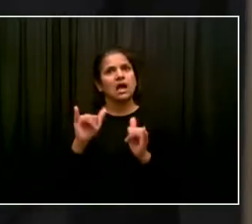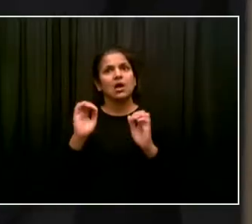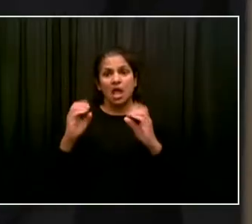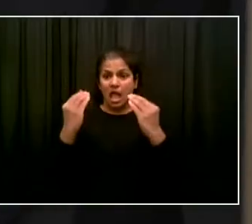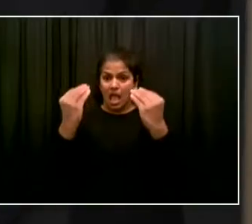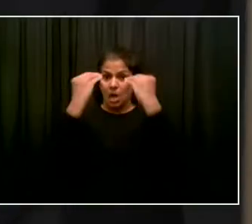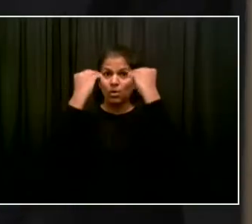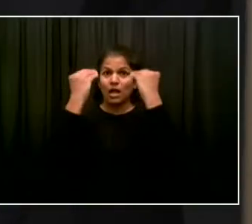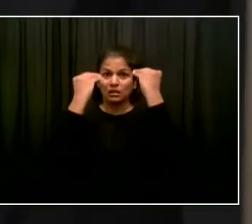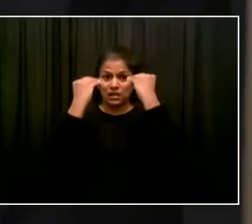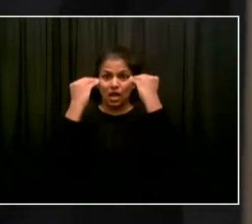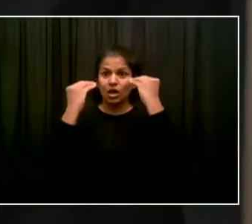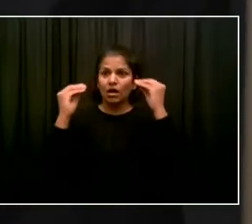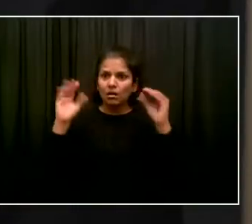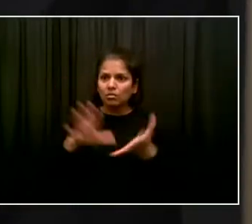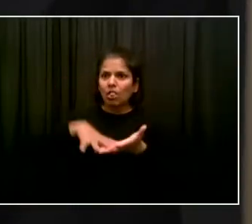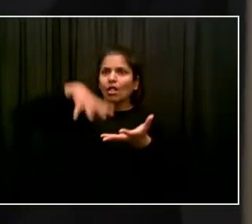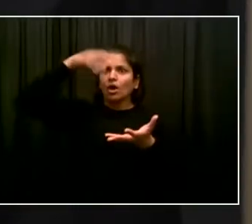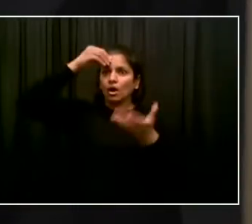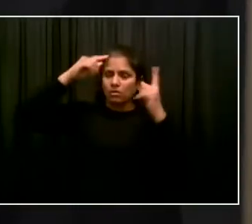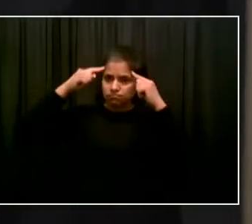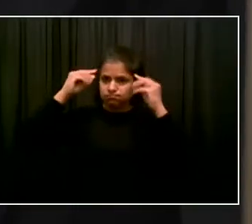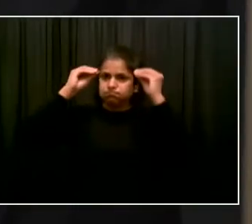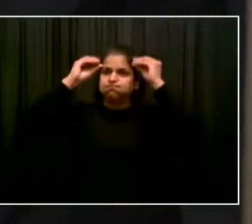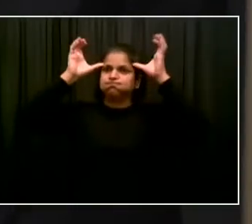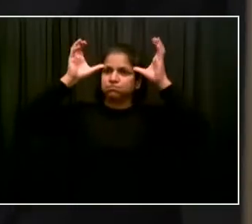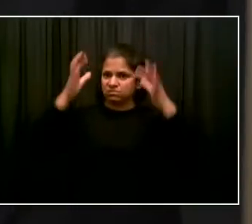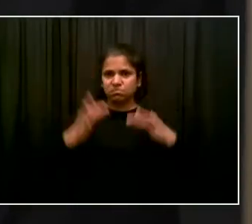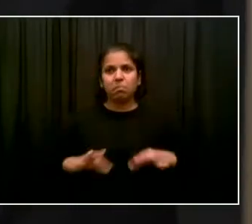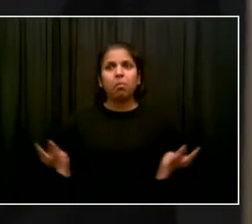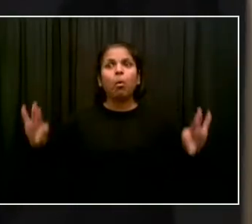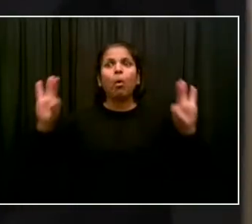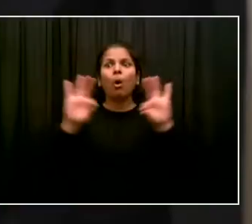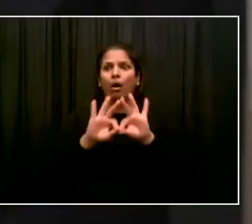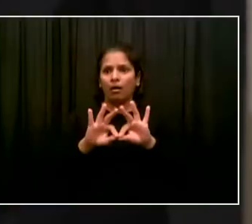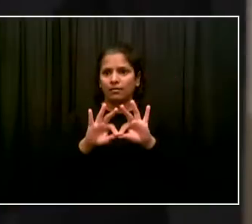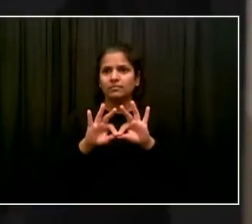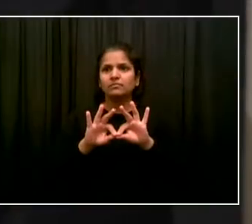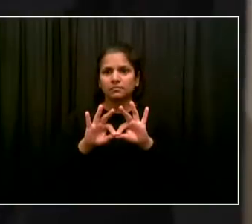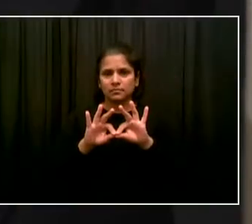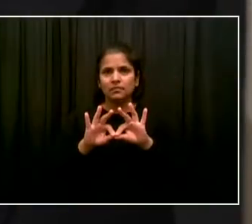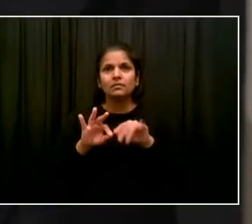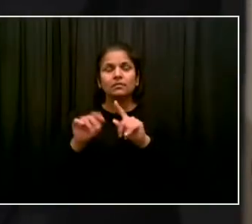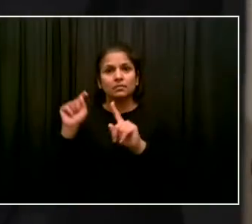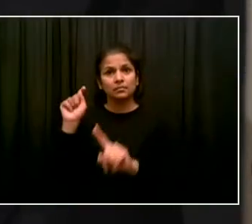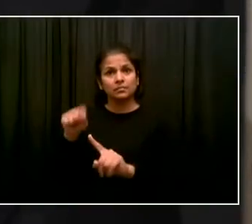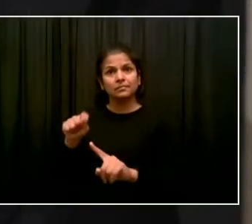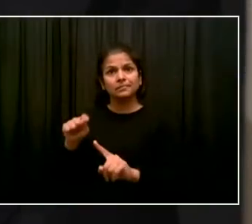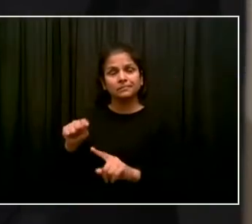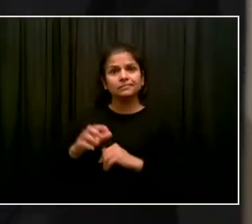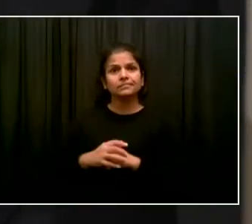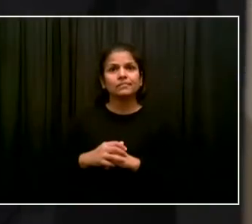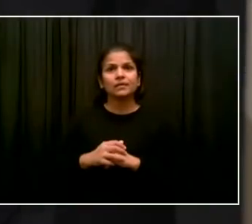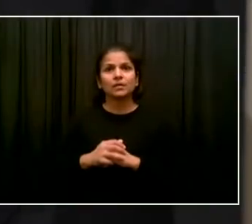EDUCATION WAS THE WAY TO GO.